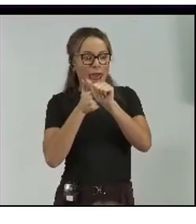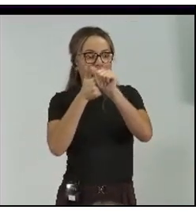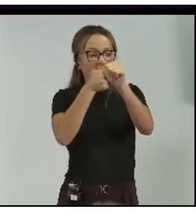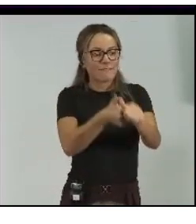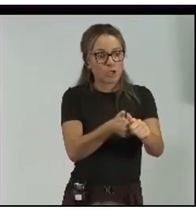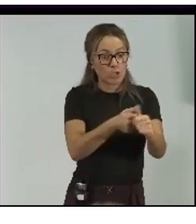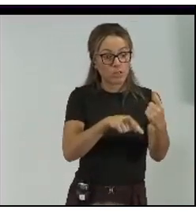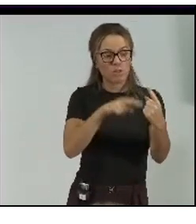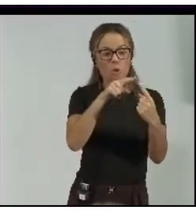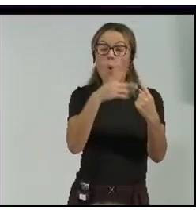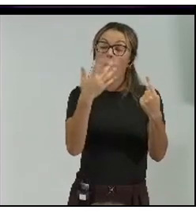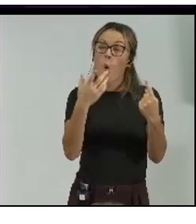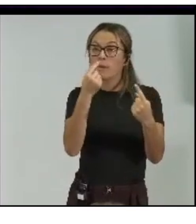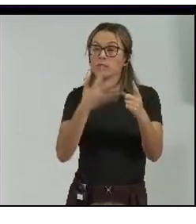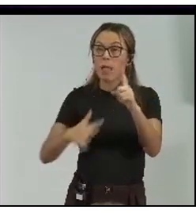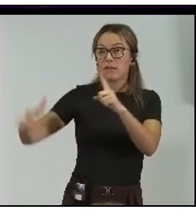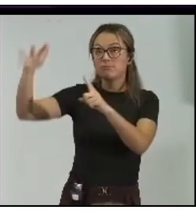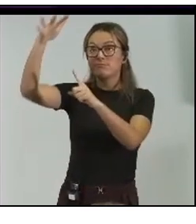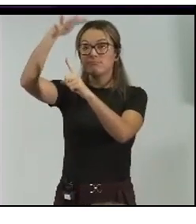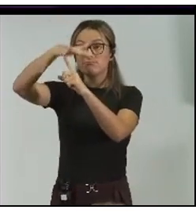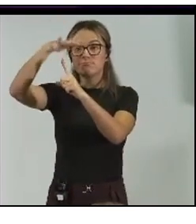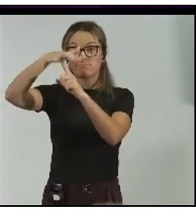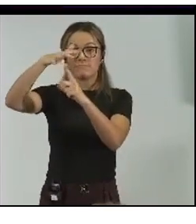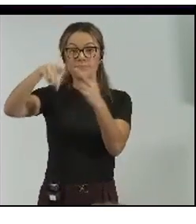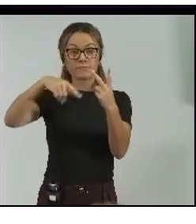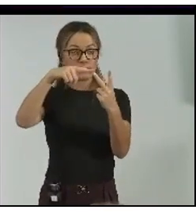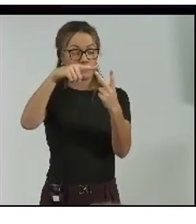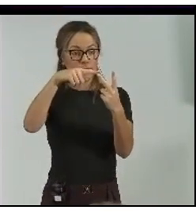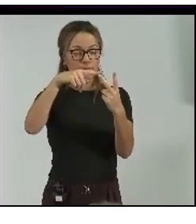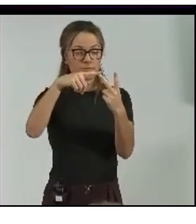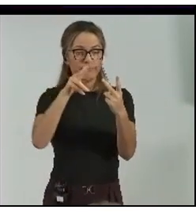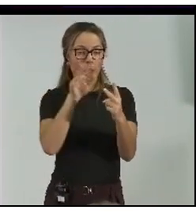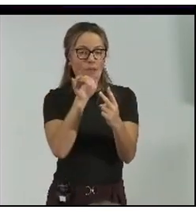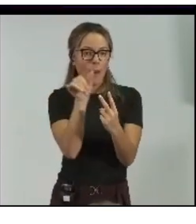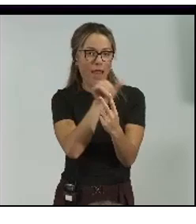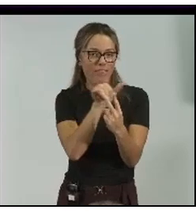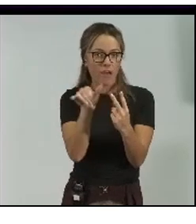then you can develop other champions or advocates that can really push this, push this along.